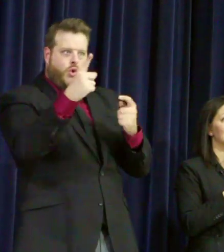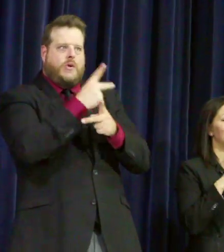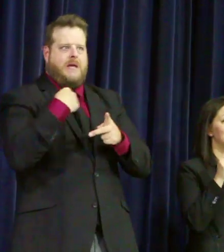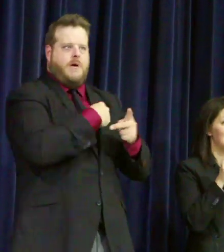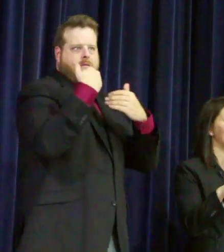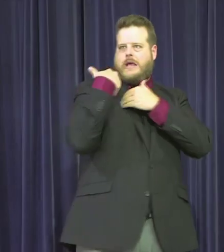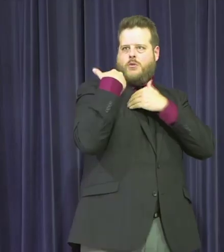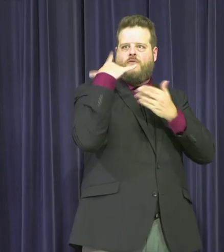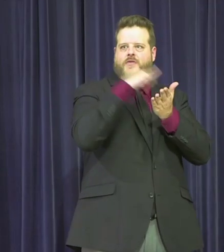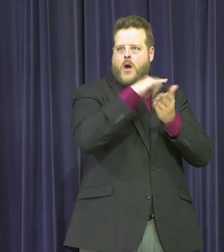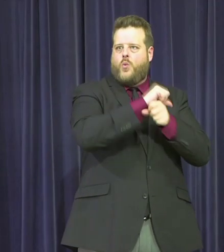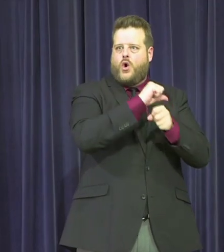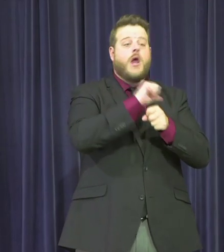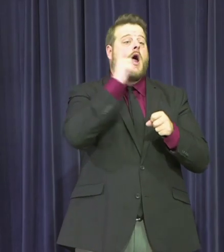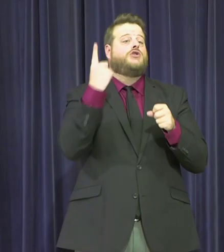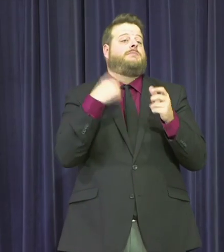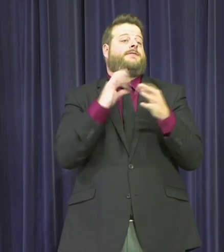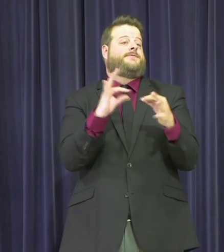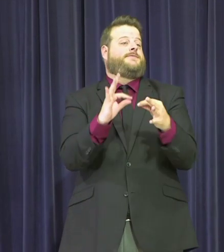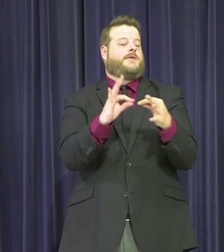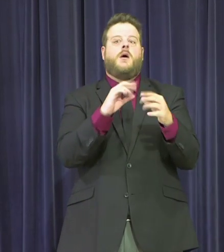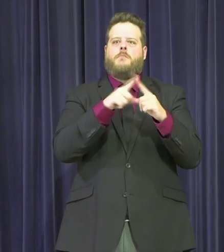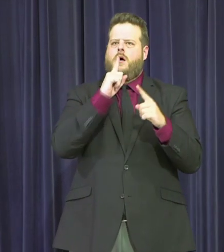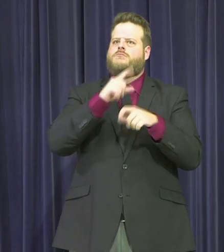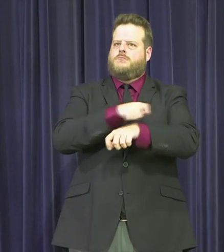It's not just me saying things, but it is us doing it.